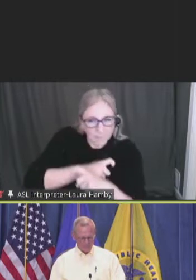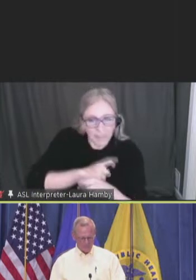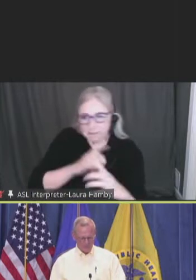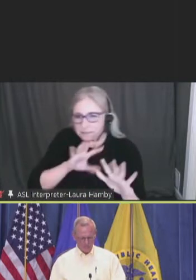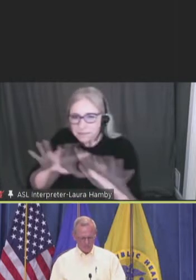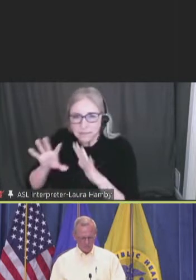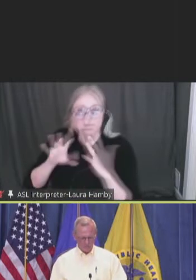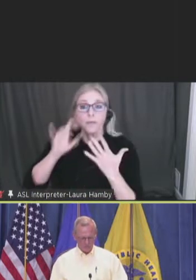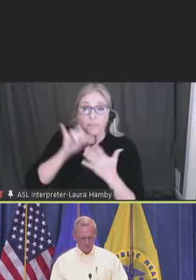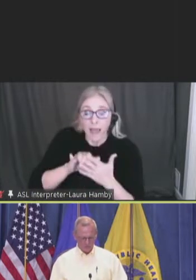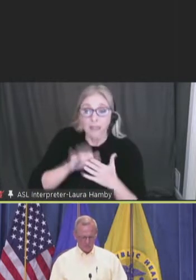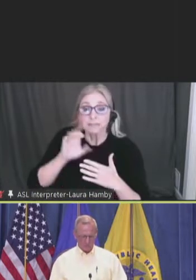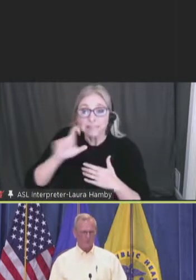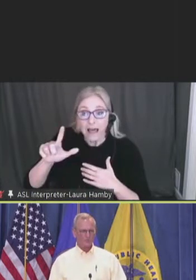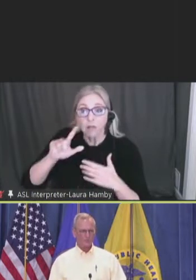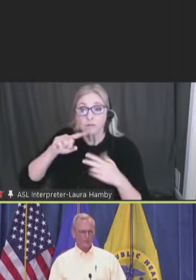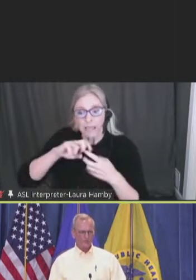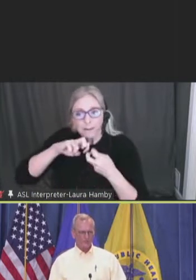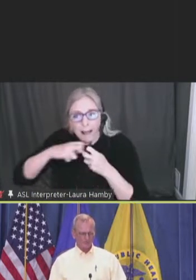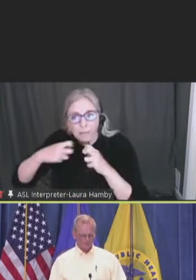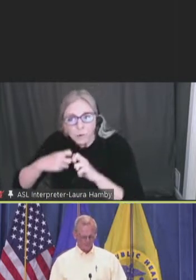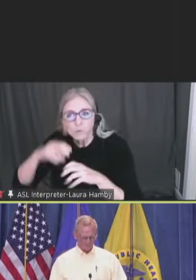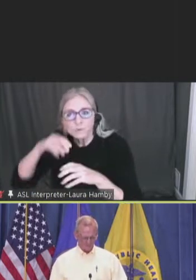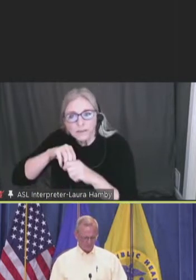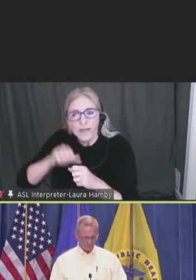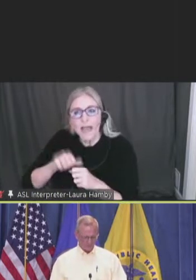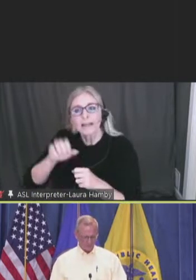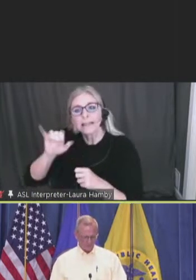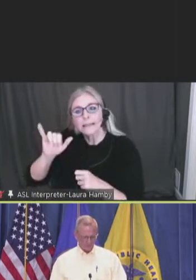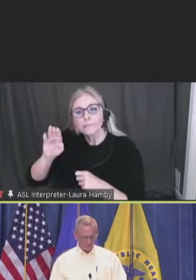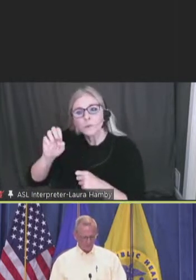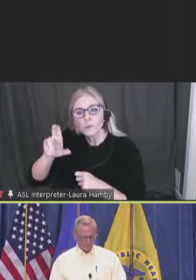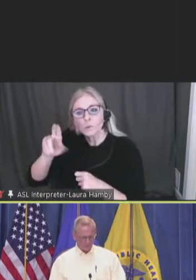and molecules during the immune response.